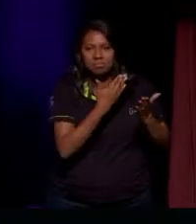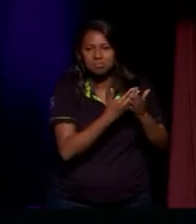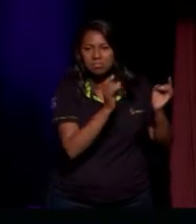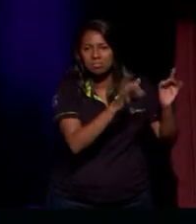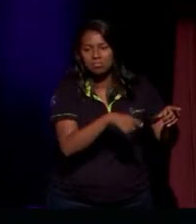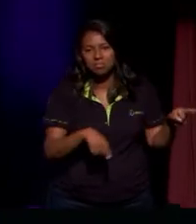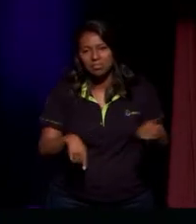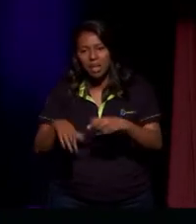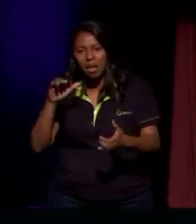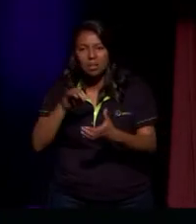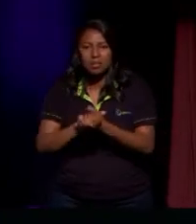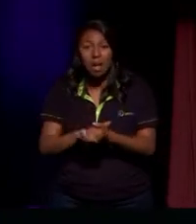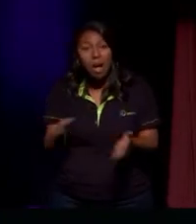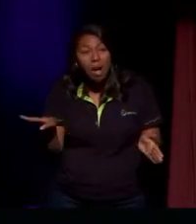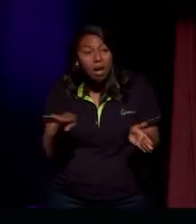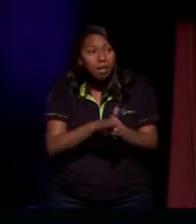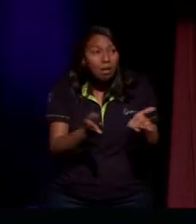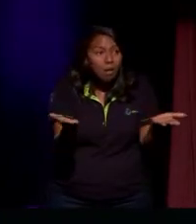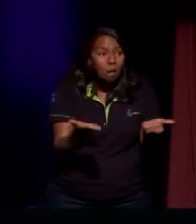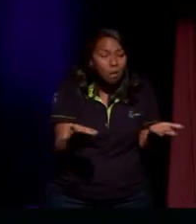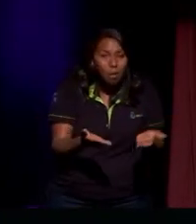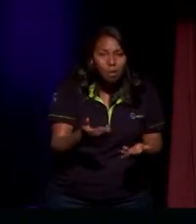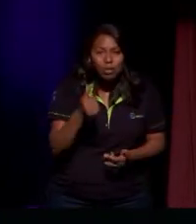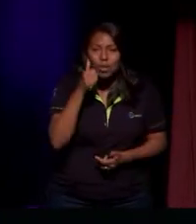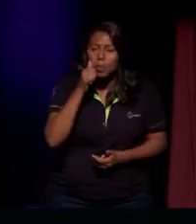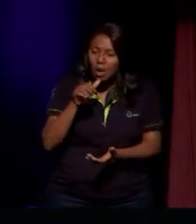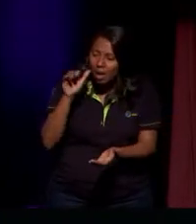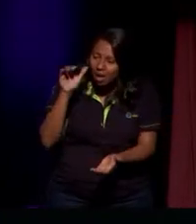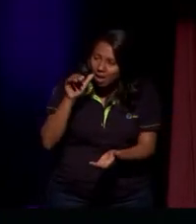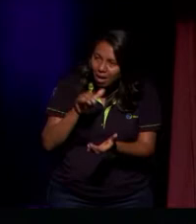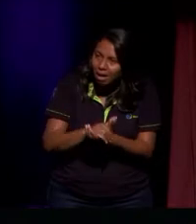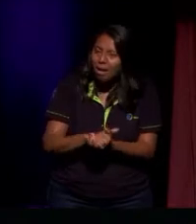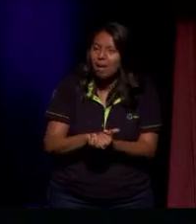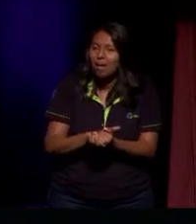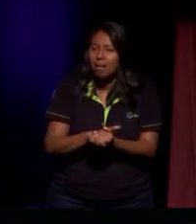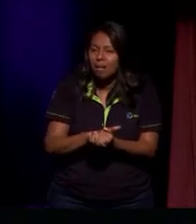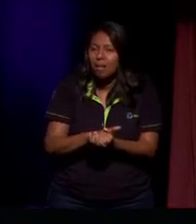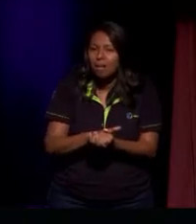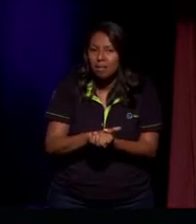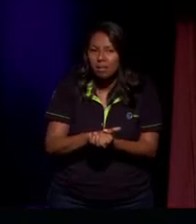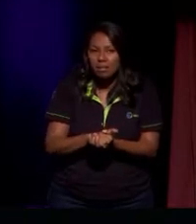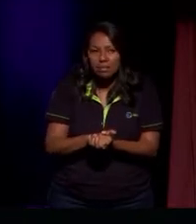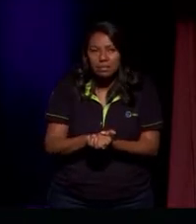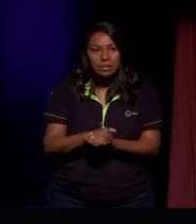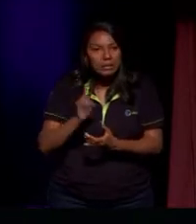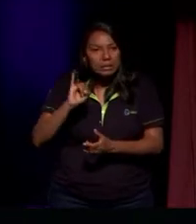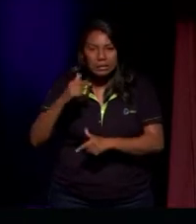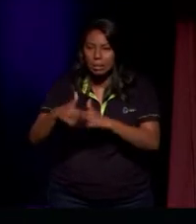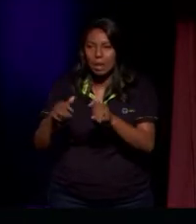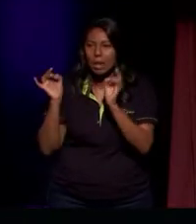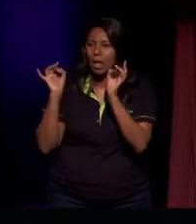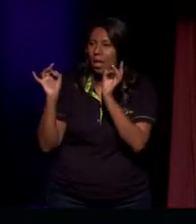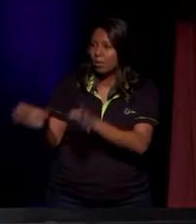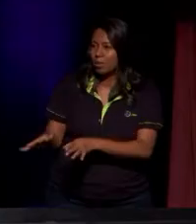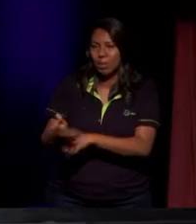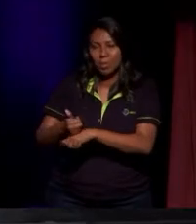And even today, women marry, if they work, they quit their profession,